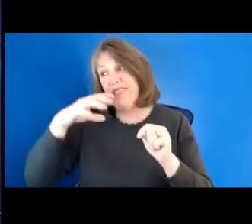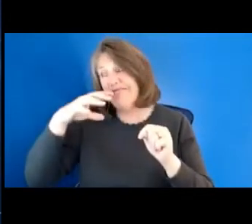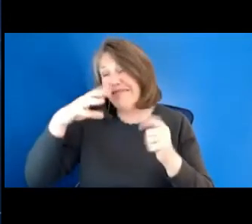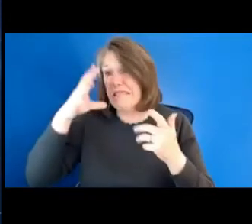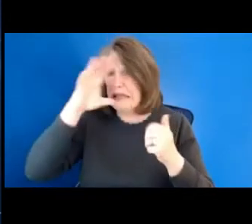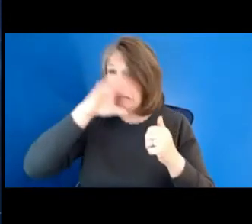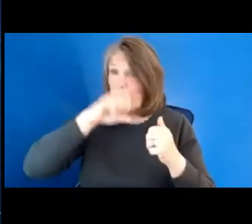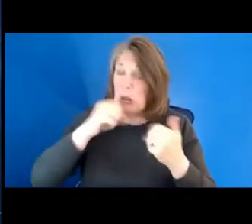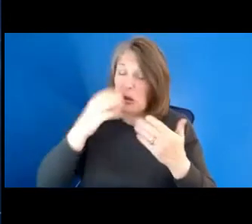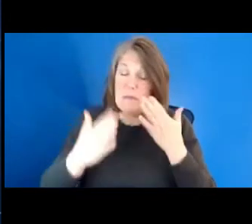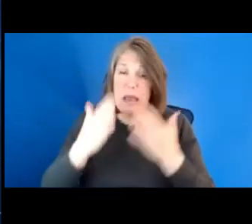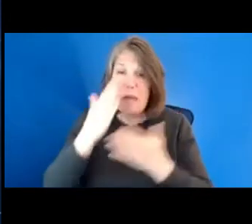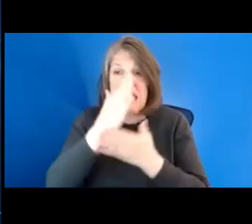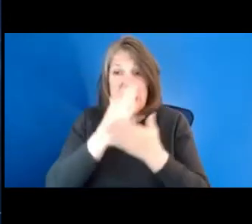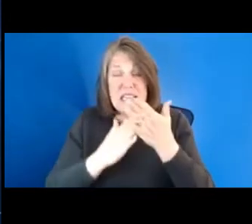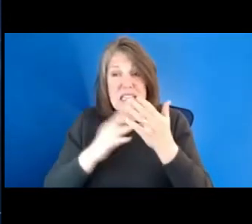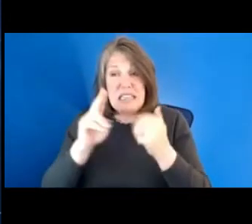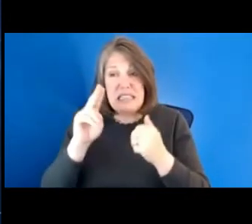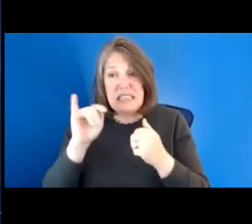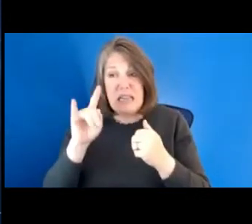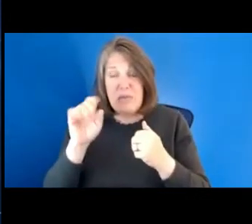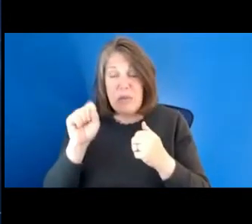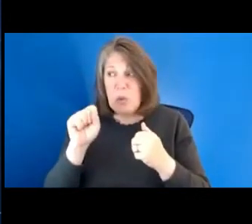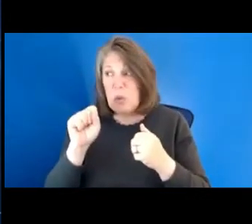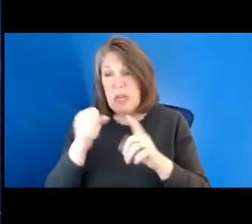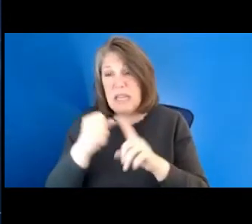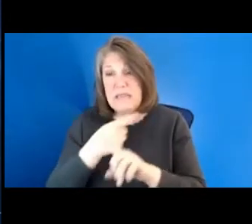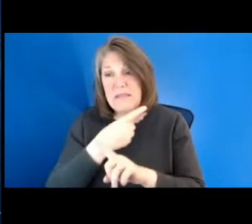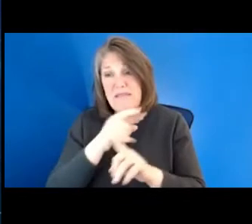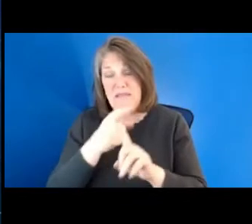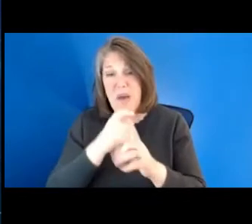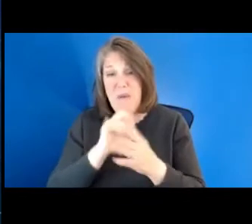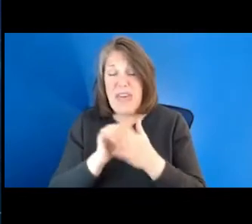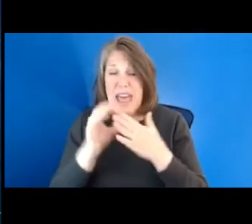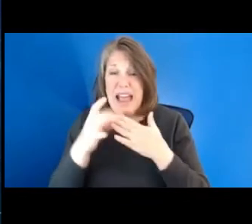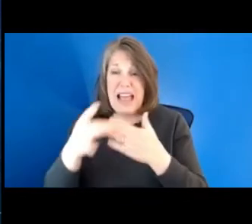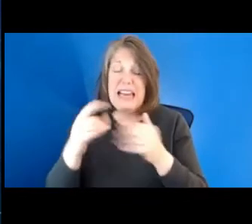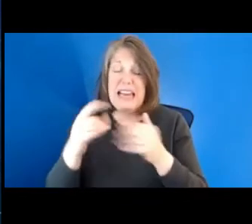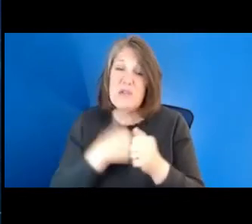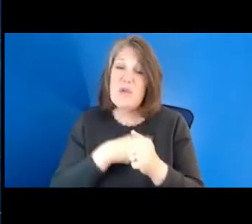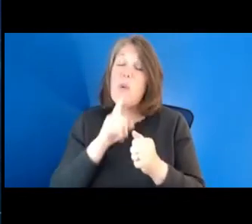17:18:22 that depart from that guidance, we are very encouraging of multiple languages,